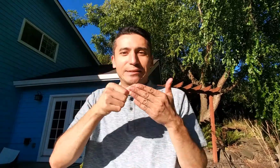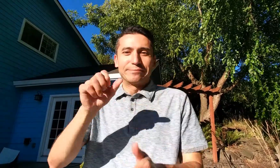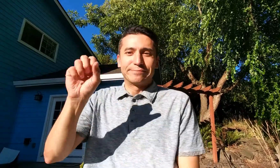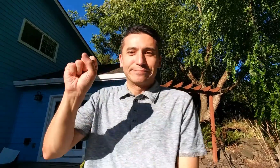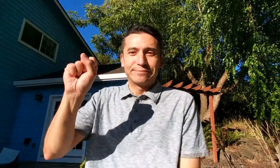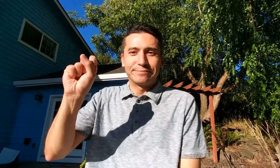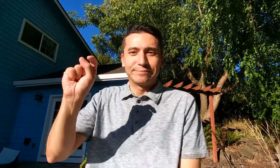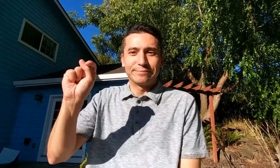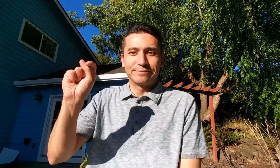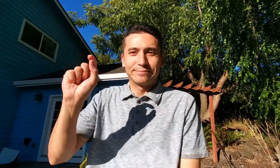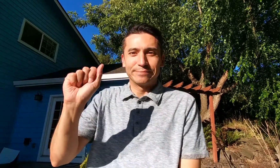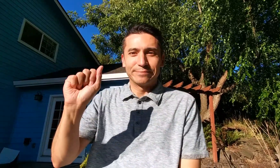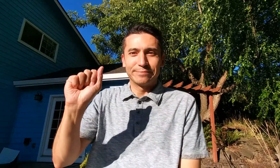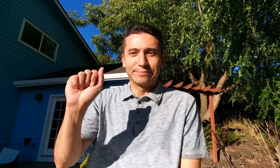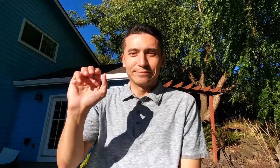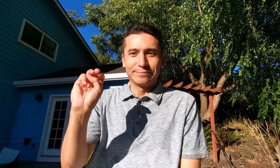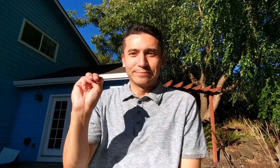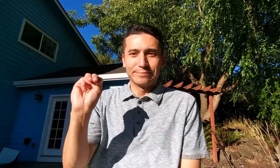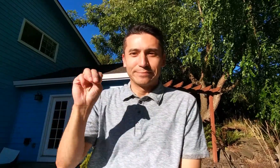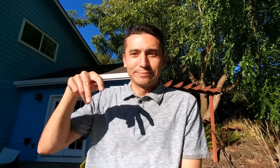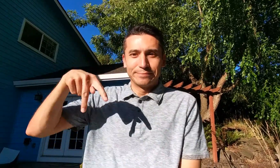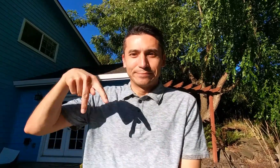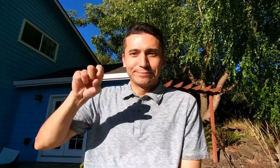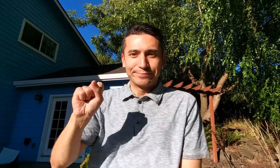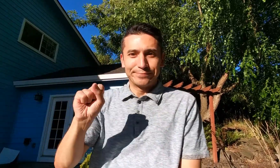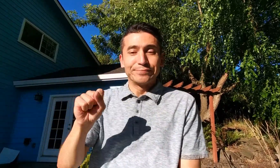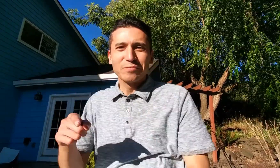S-T-A-M-P-S